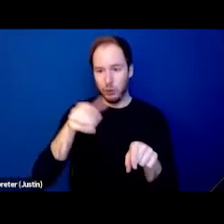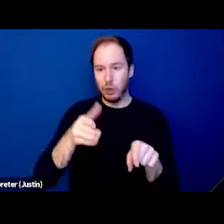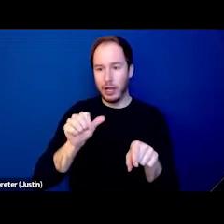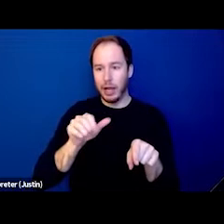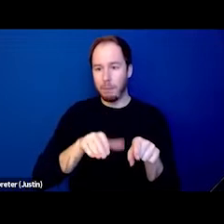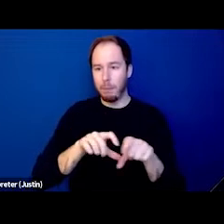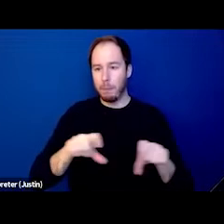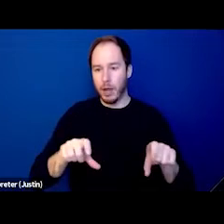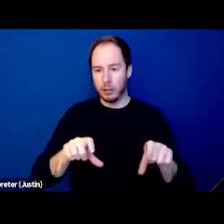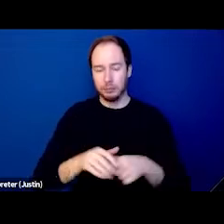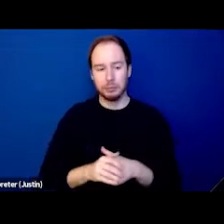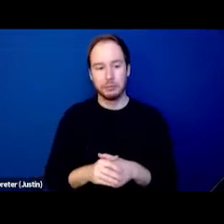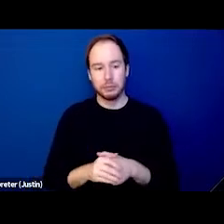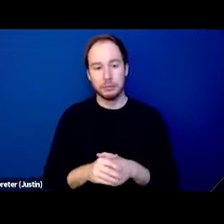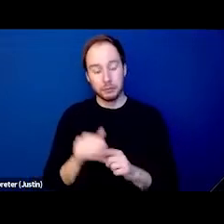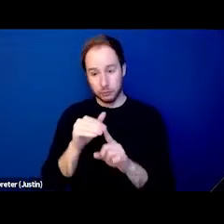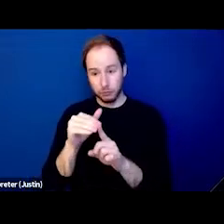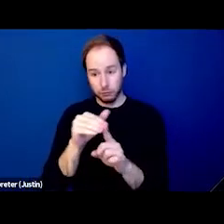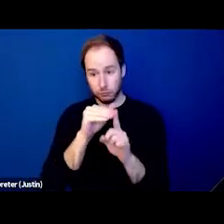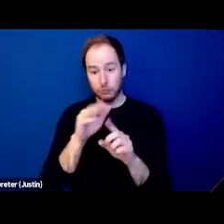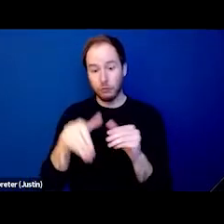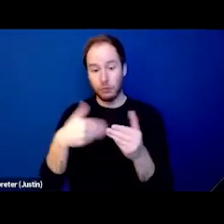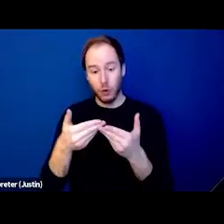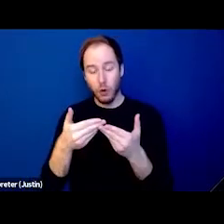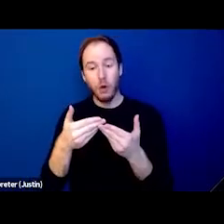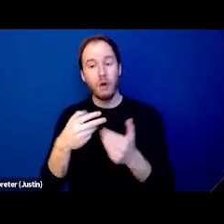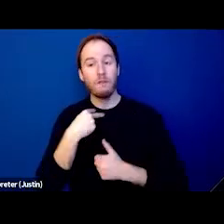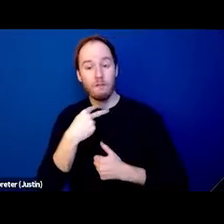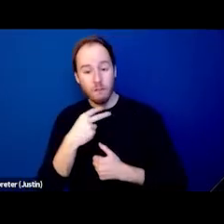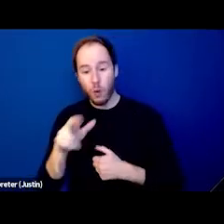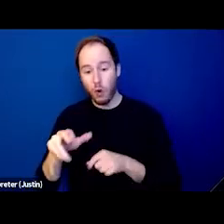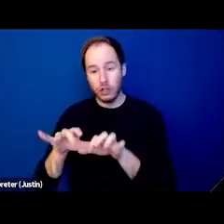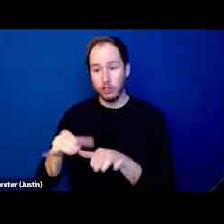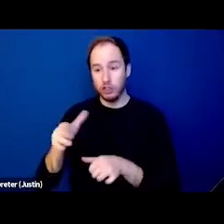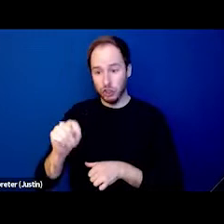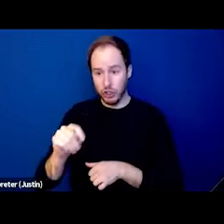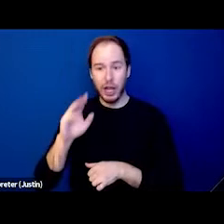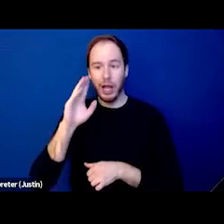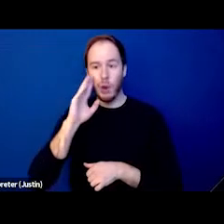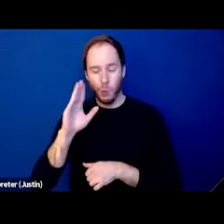As a reminder, all participant lines will be muted and the chat feature is disabled.